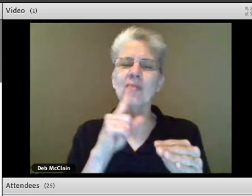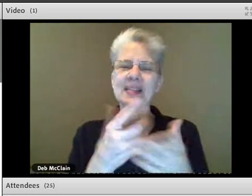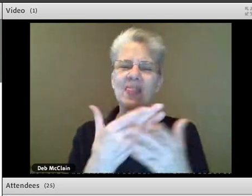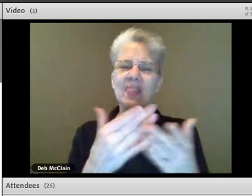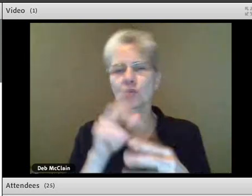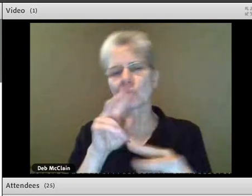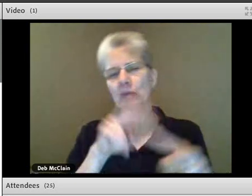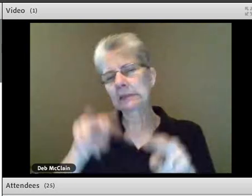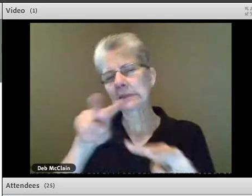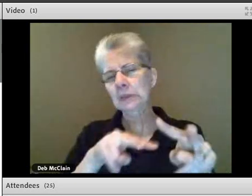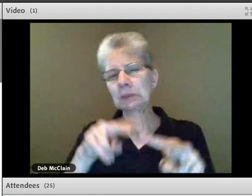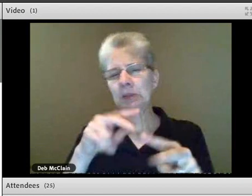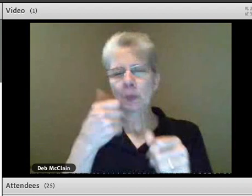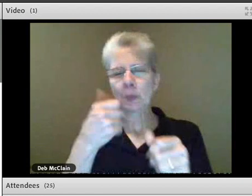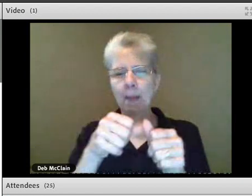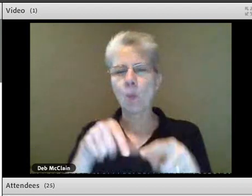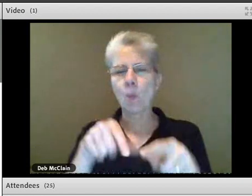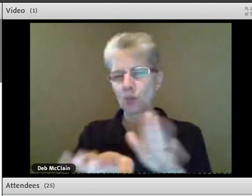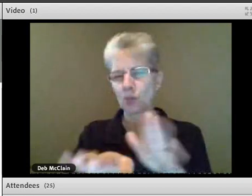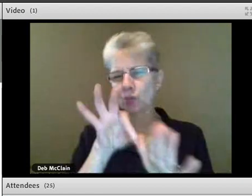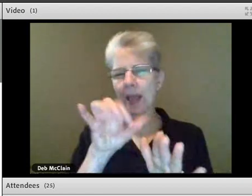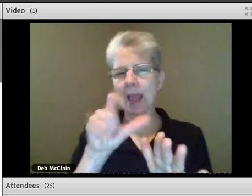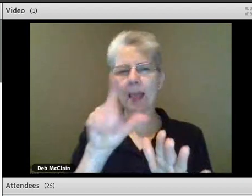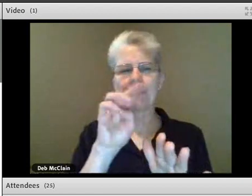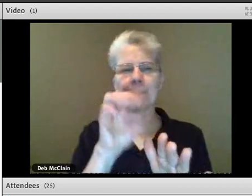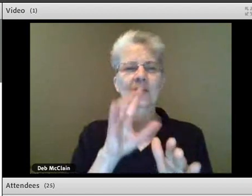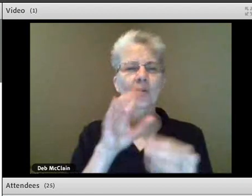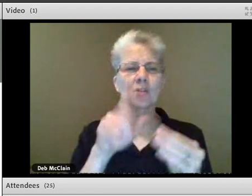keep in the back of your mind when choosing, and I'll talk about the main ones.